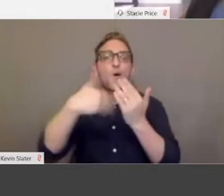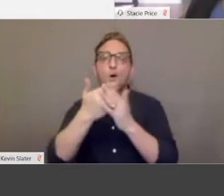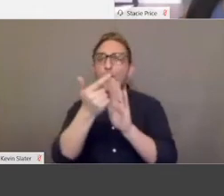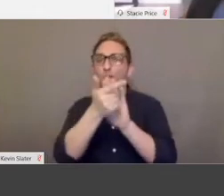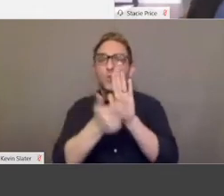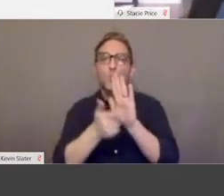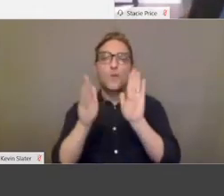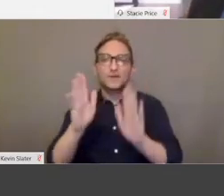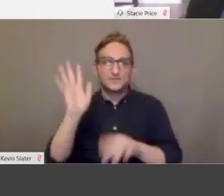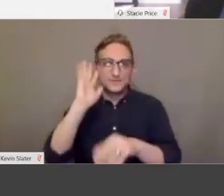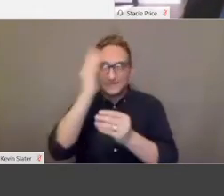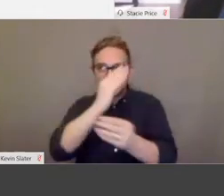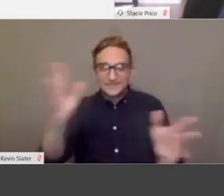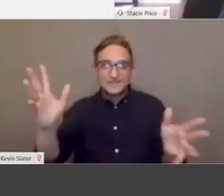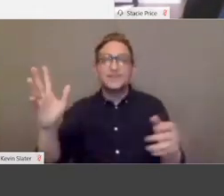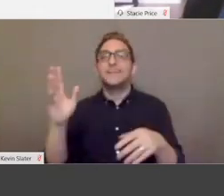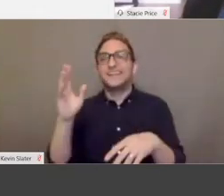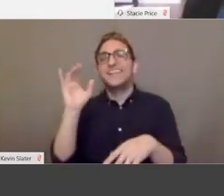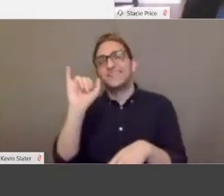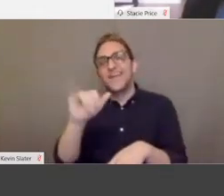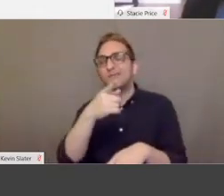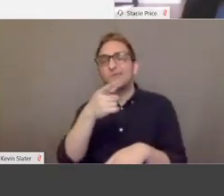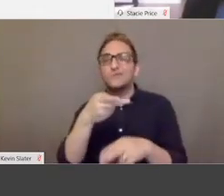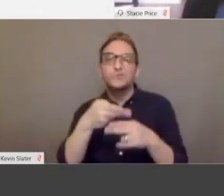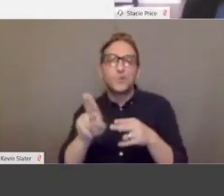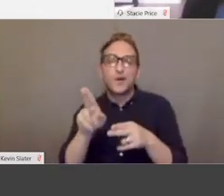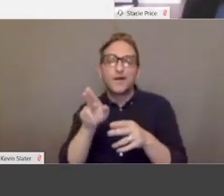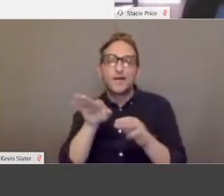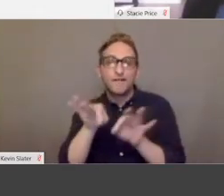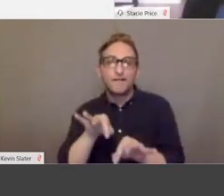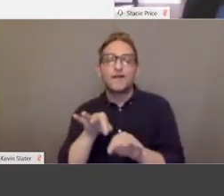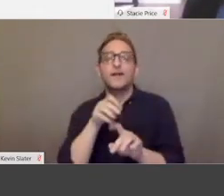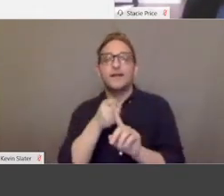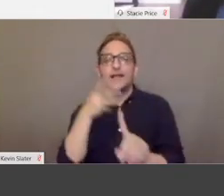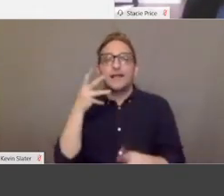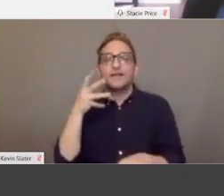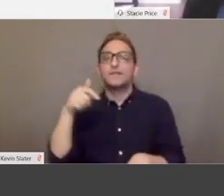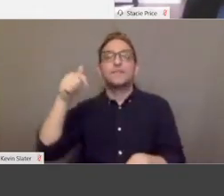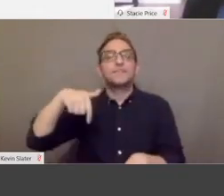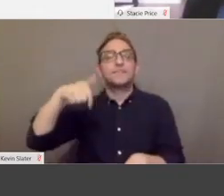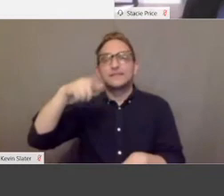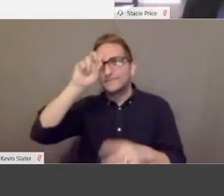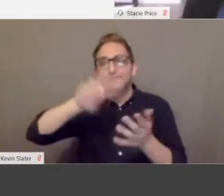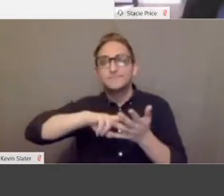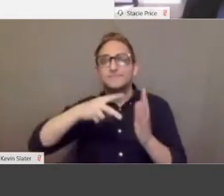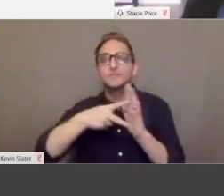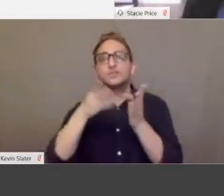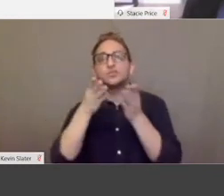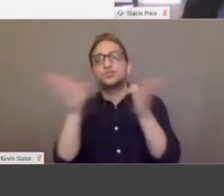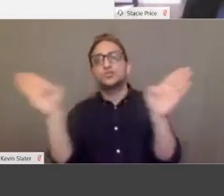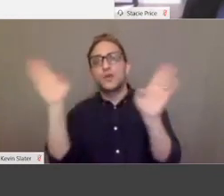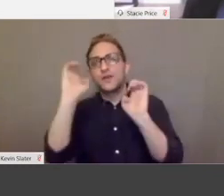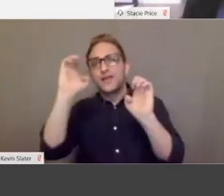day of law school, a quick disclaimer again, this is intended to be general education information